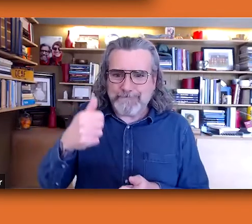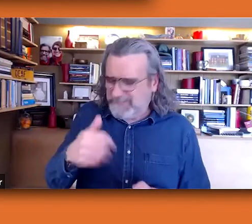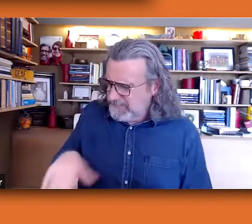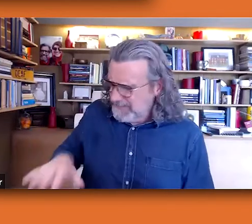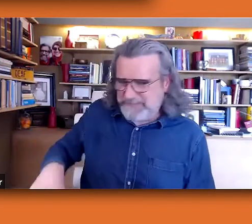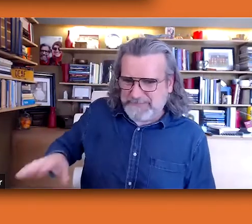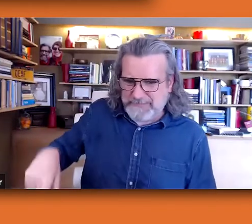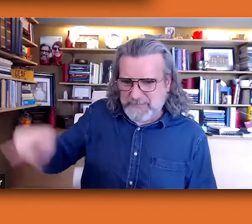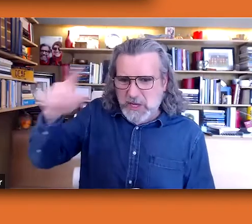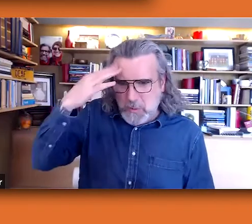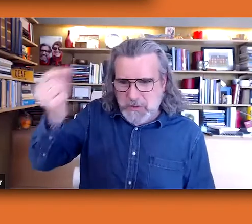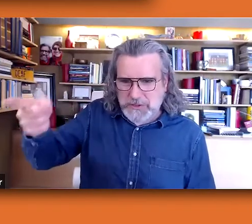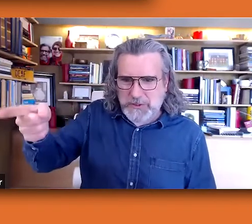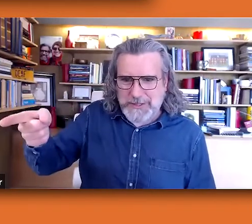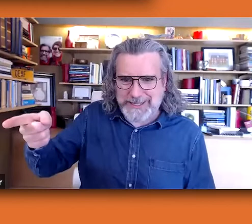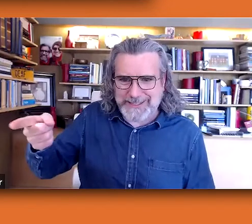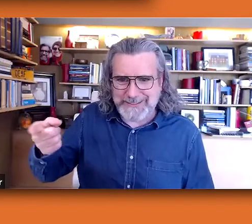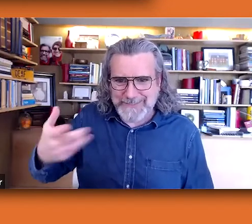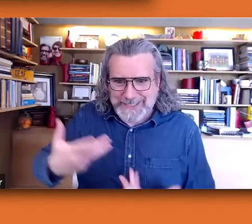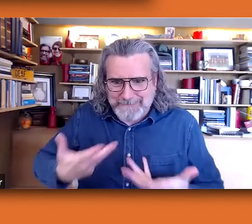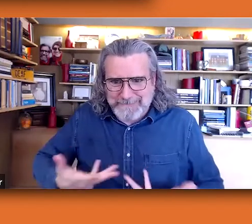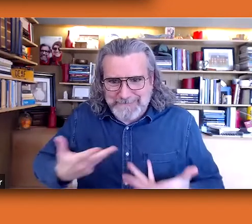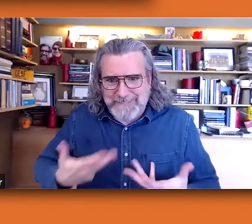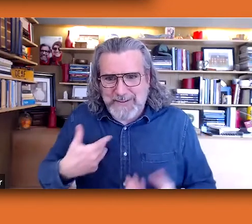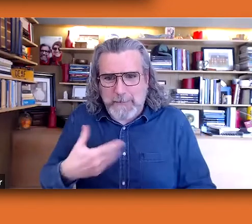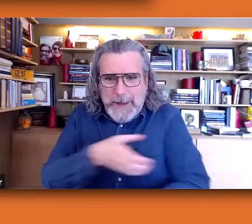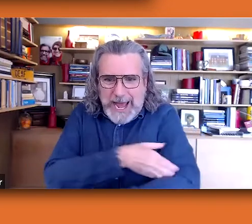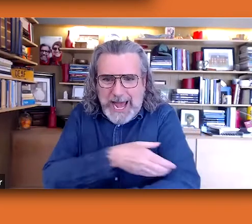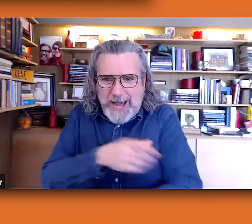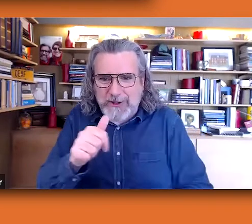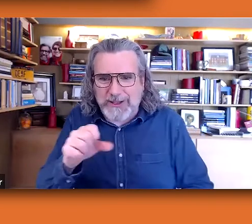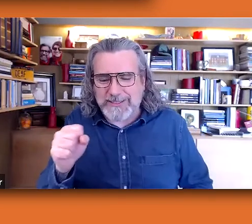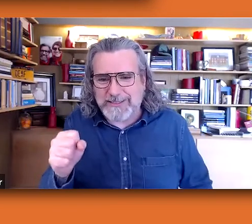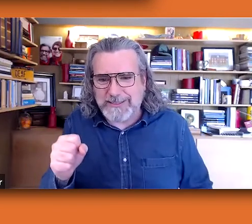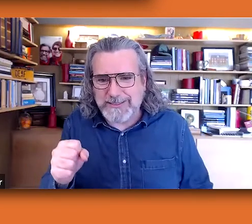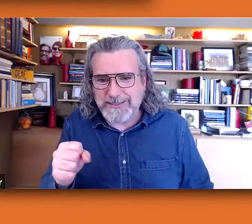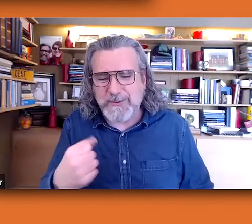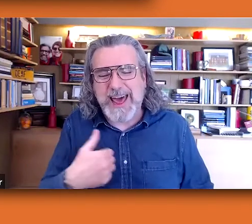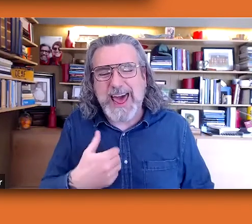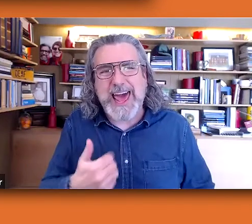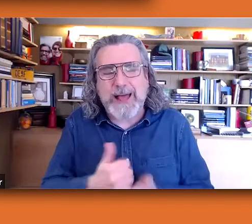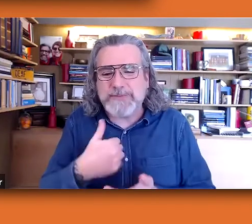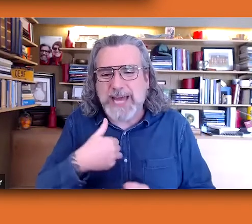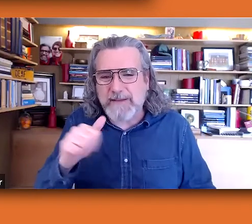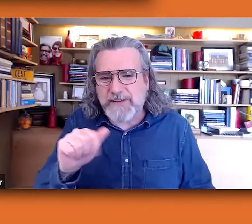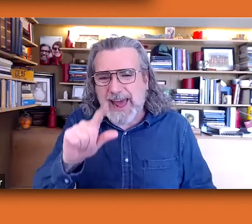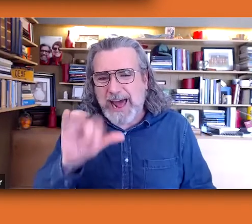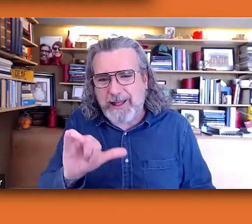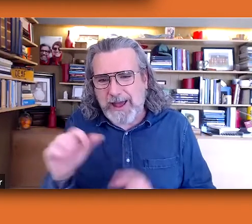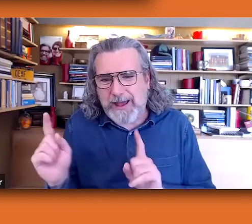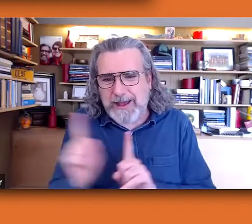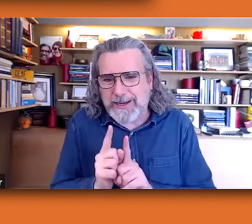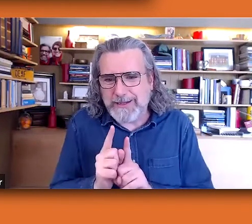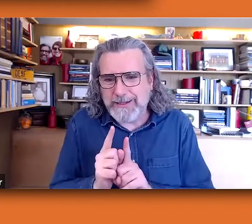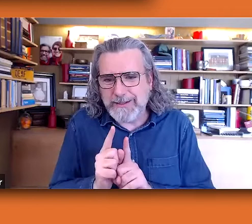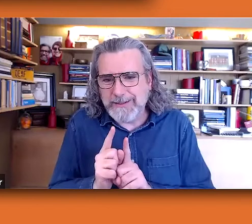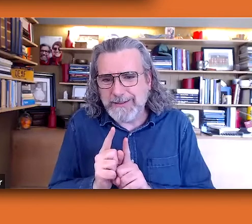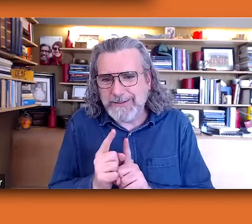and difficult to even approach someone higher up because that person higher up may just assume that the other person is doing what they're supposed to.